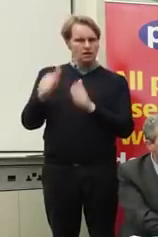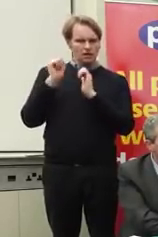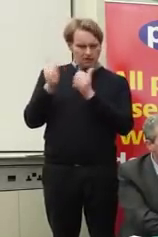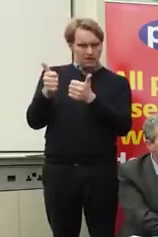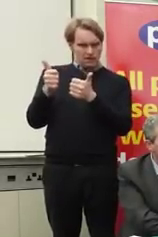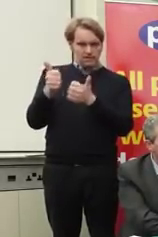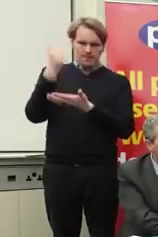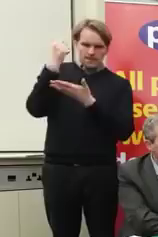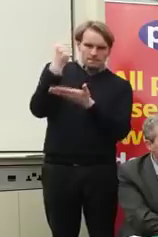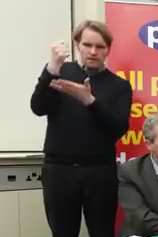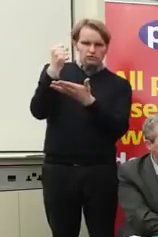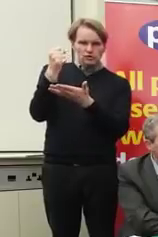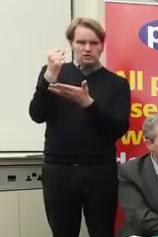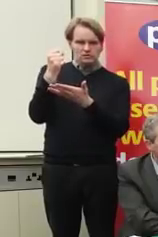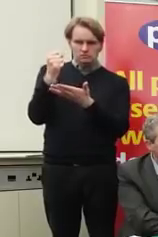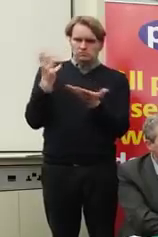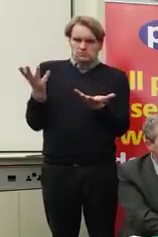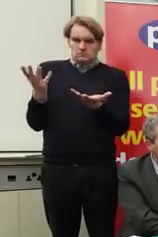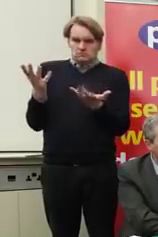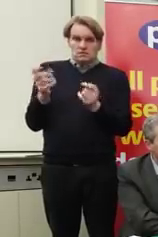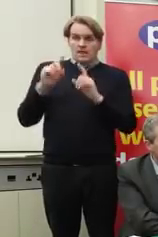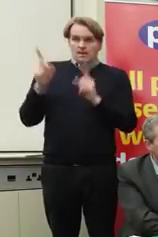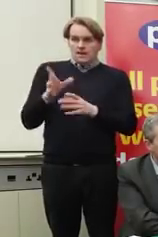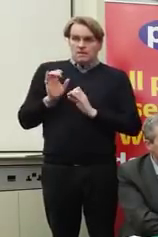those budgets who better to ask than the person who's actually delivering it and